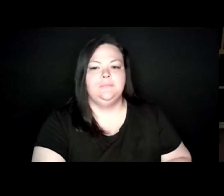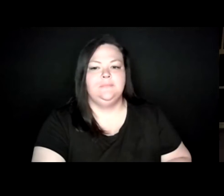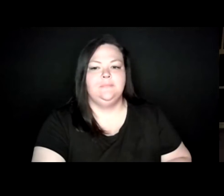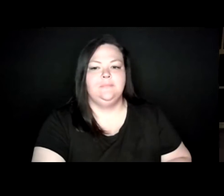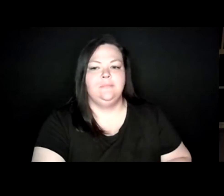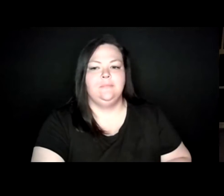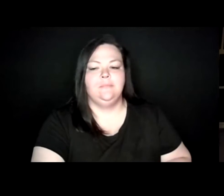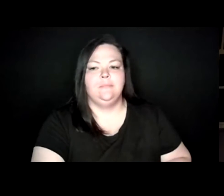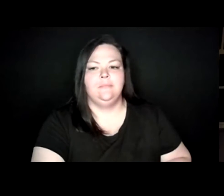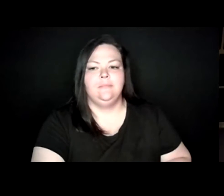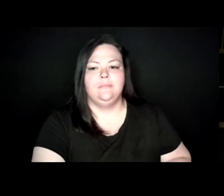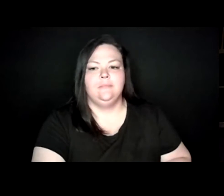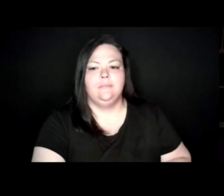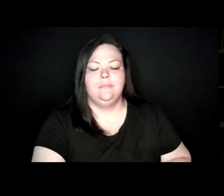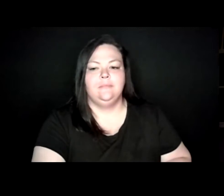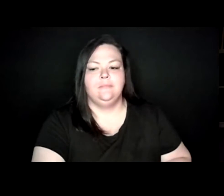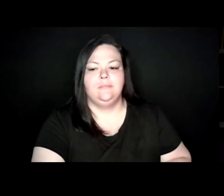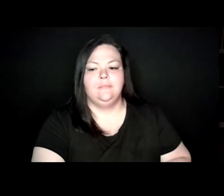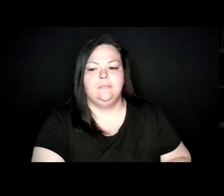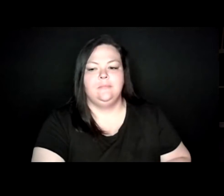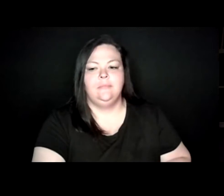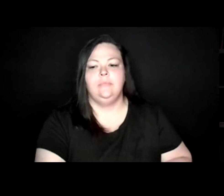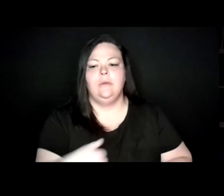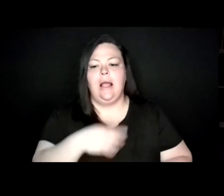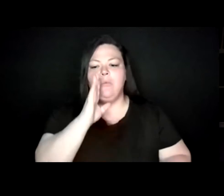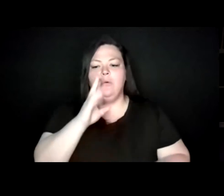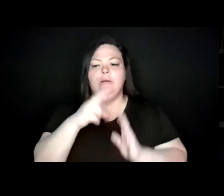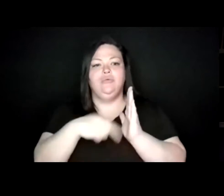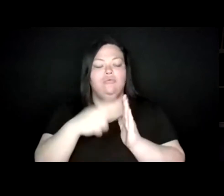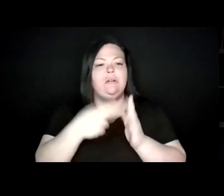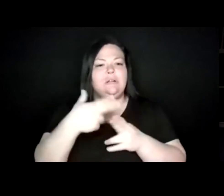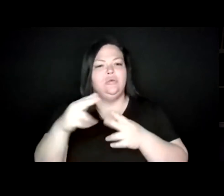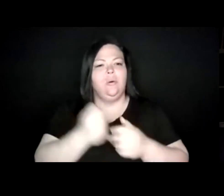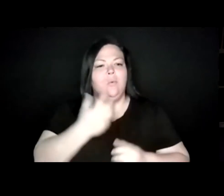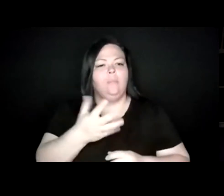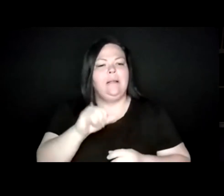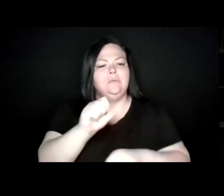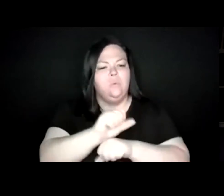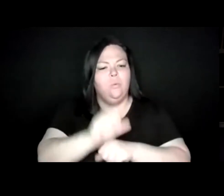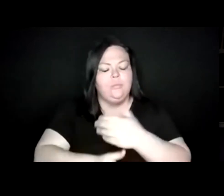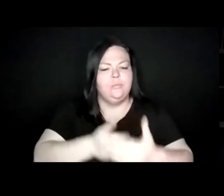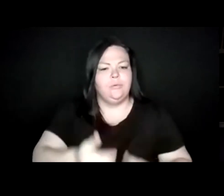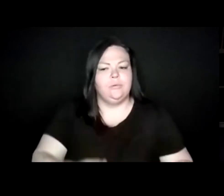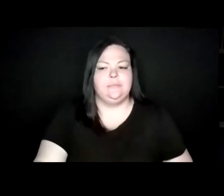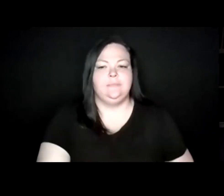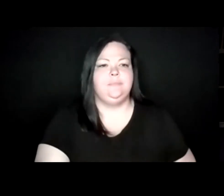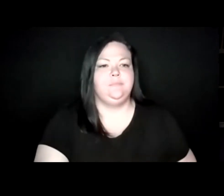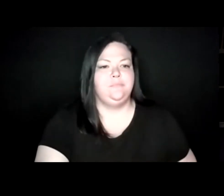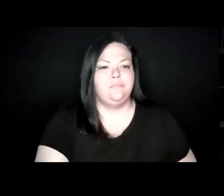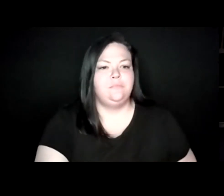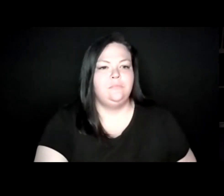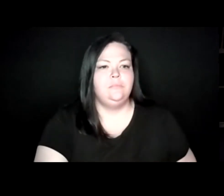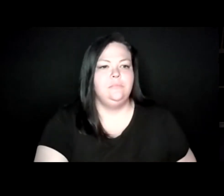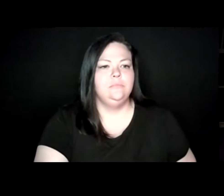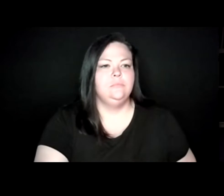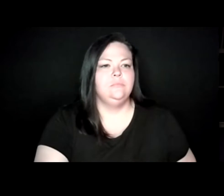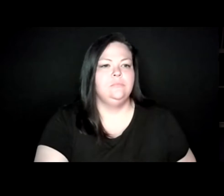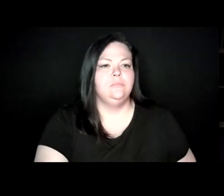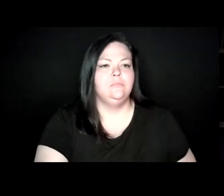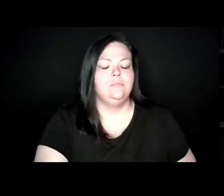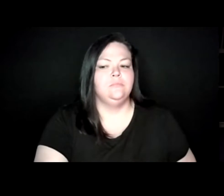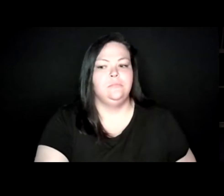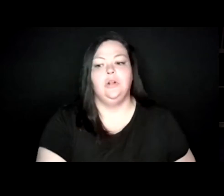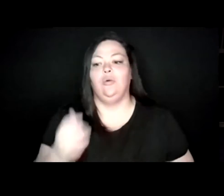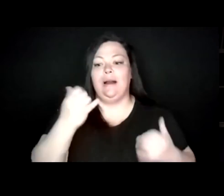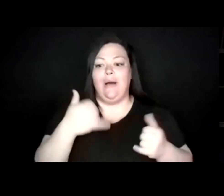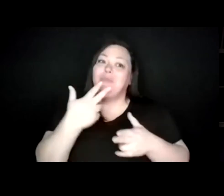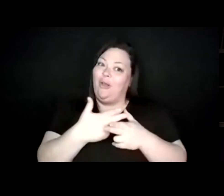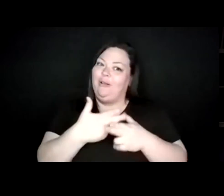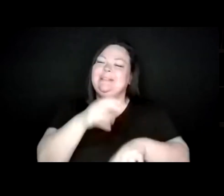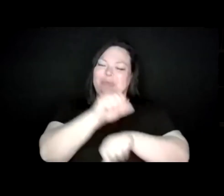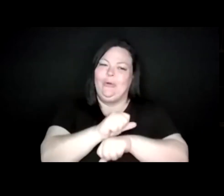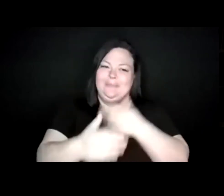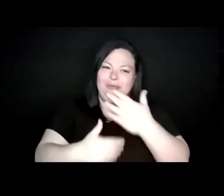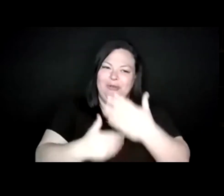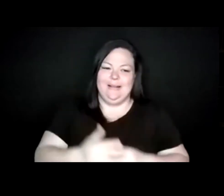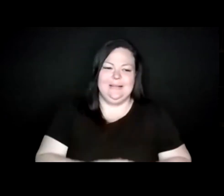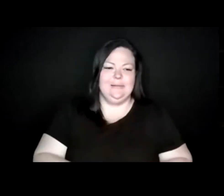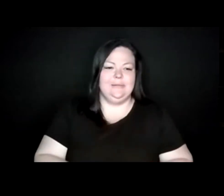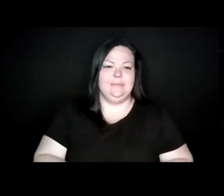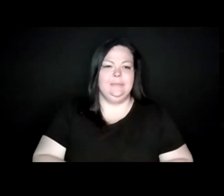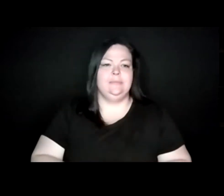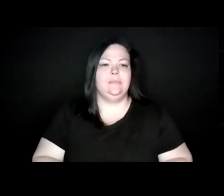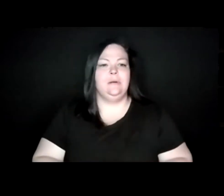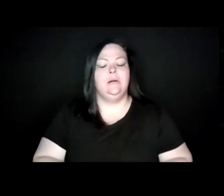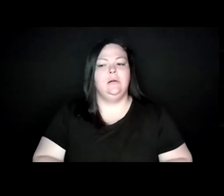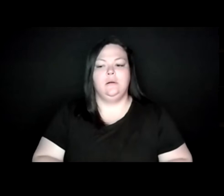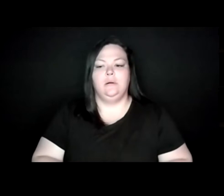Um so right now I'm just calling it "Work in Progress"